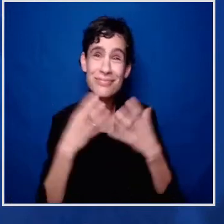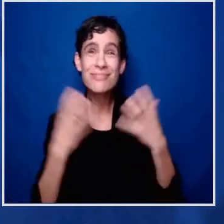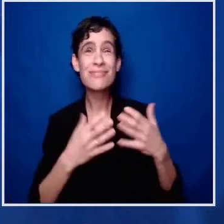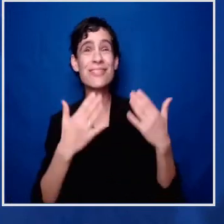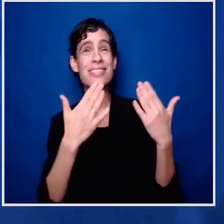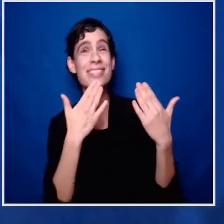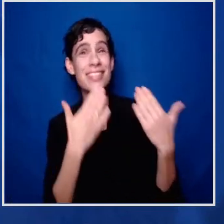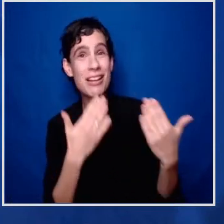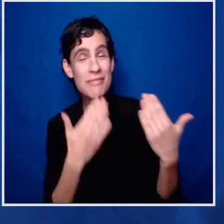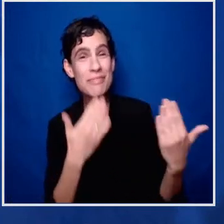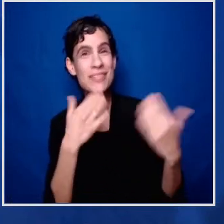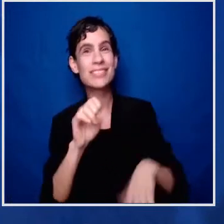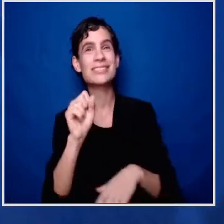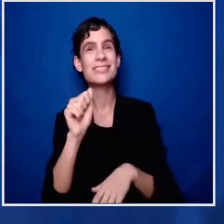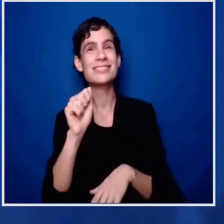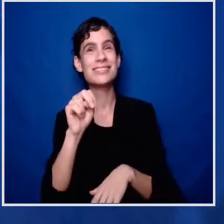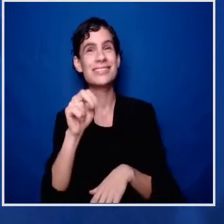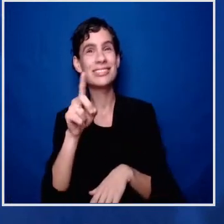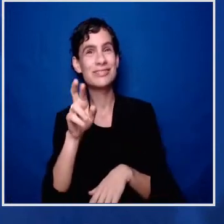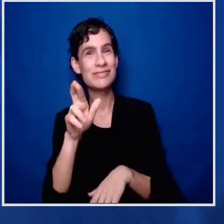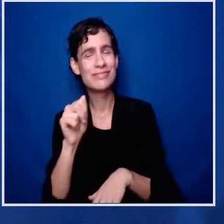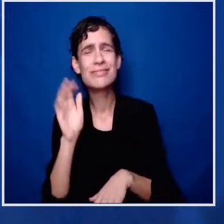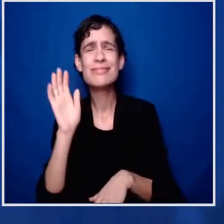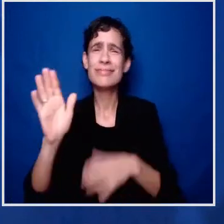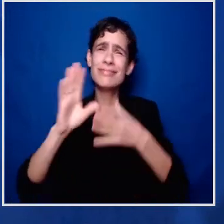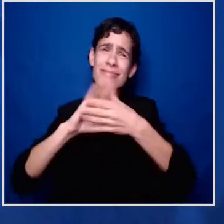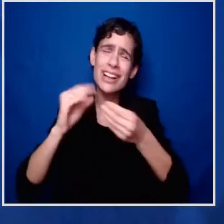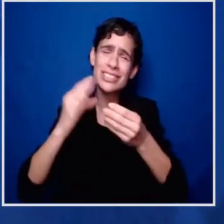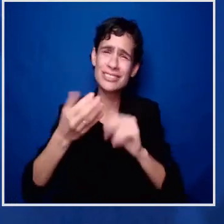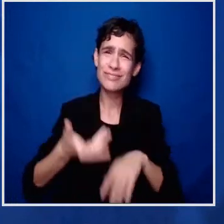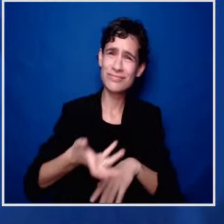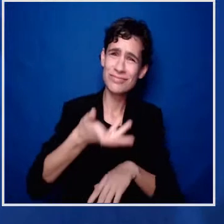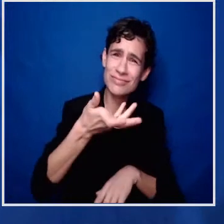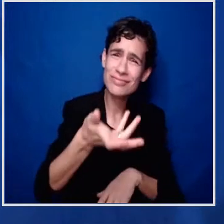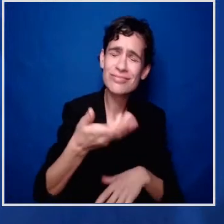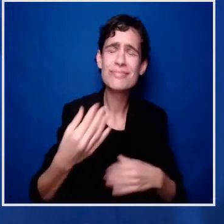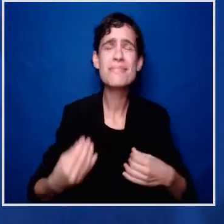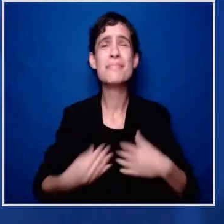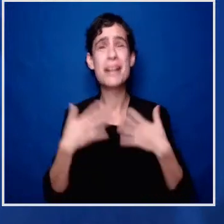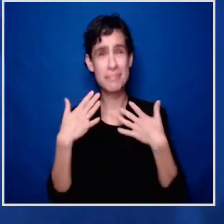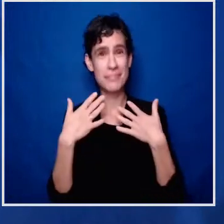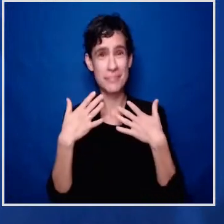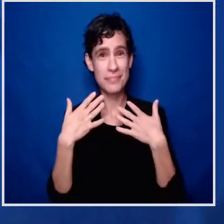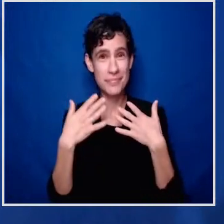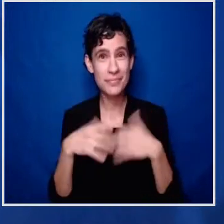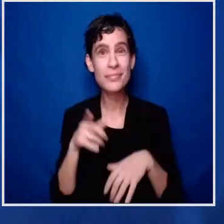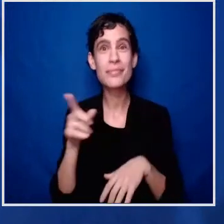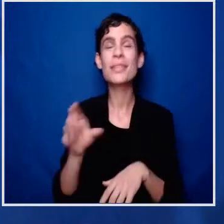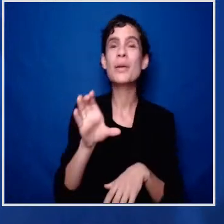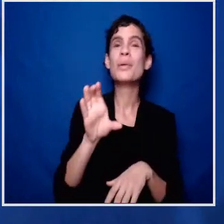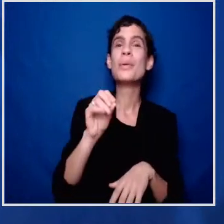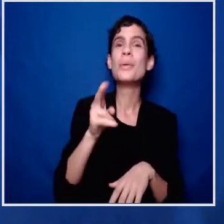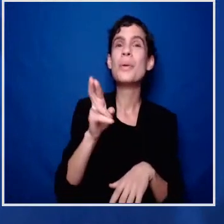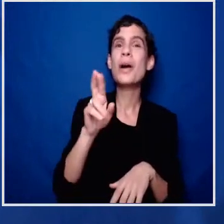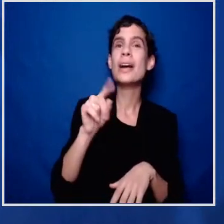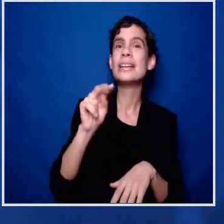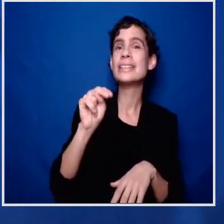WOW. THANK YOU, ANDRA DAY.